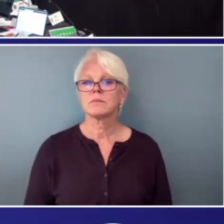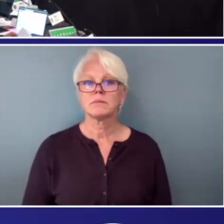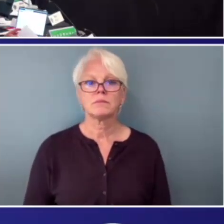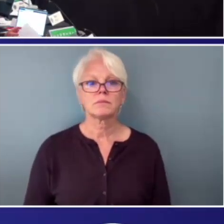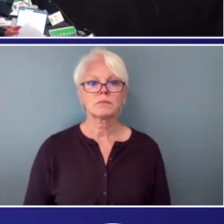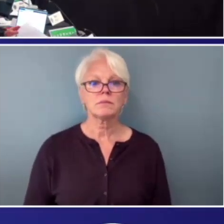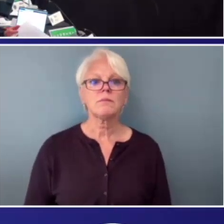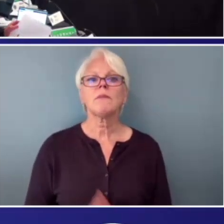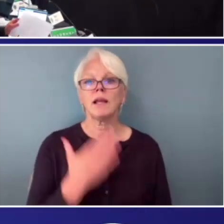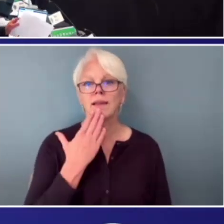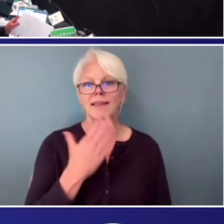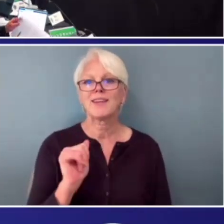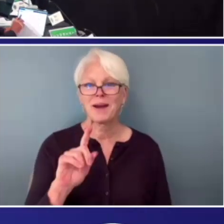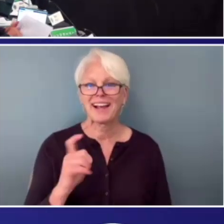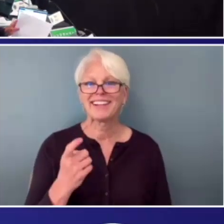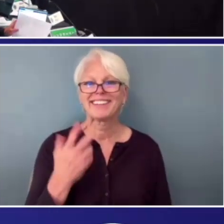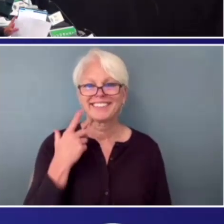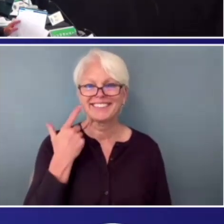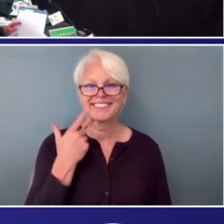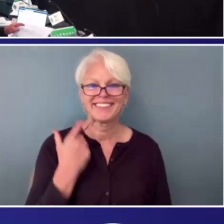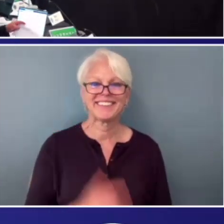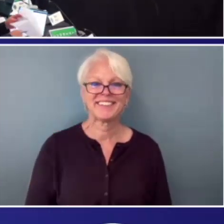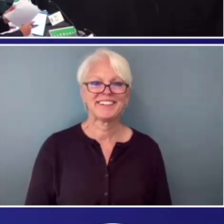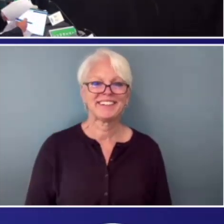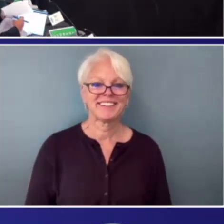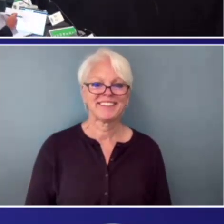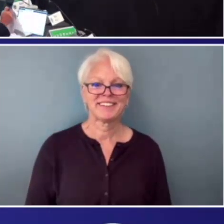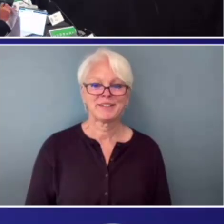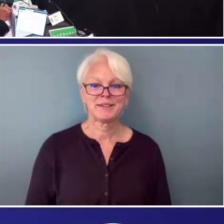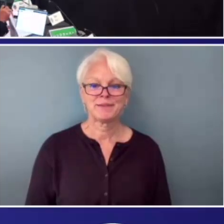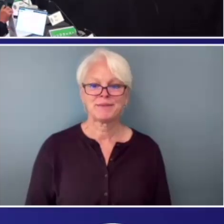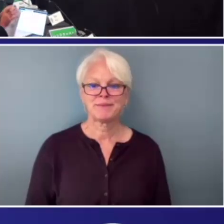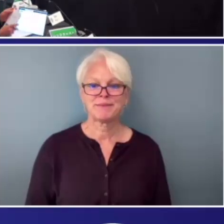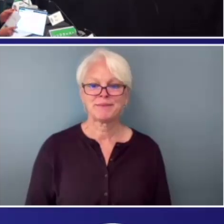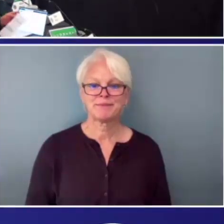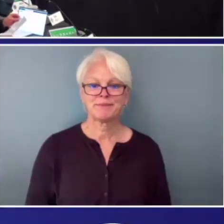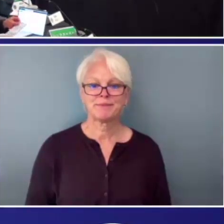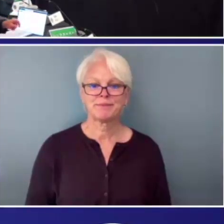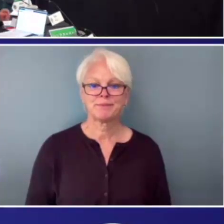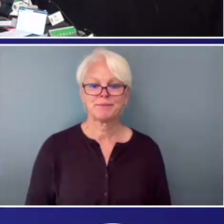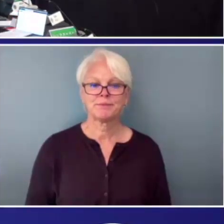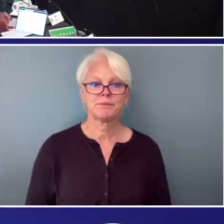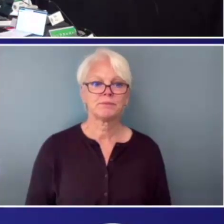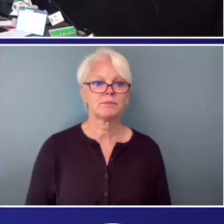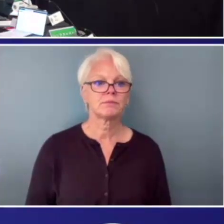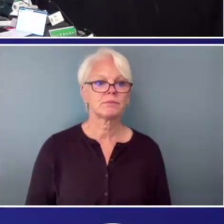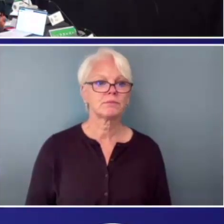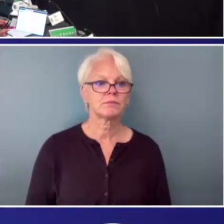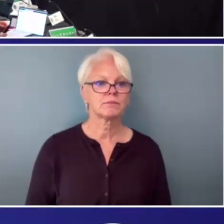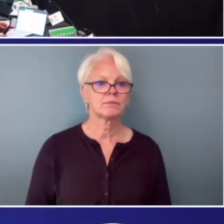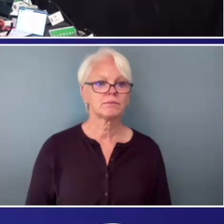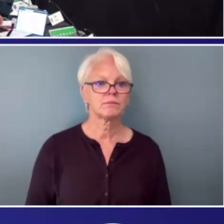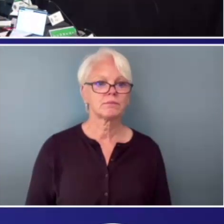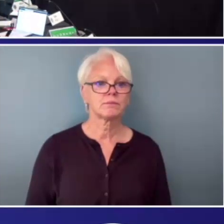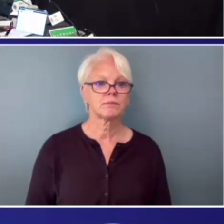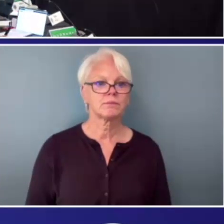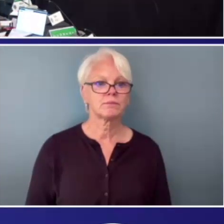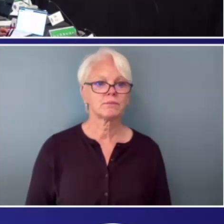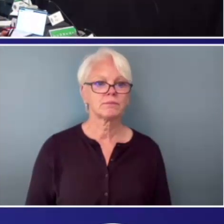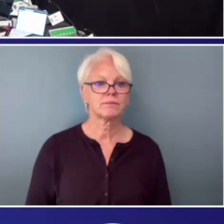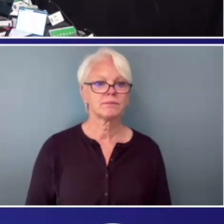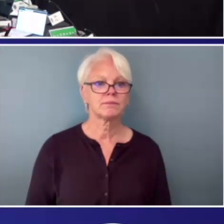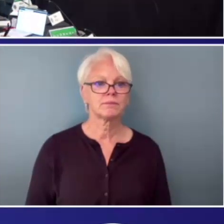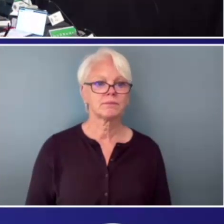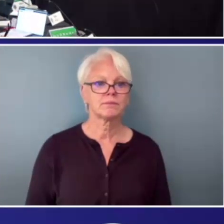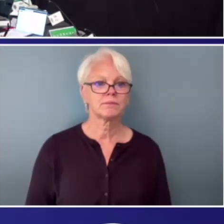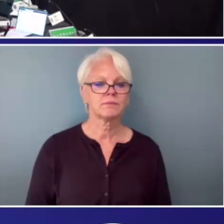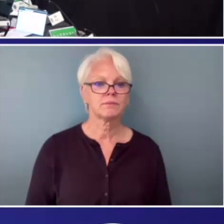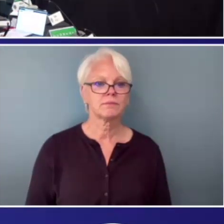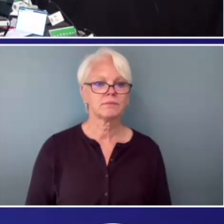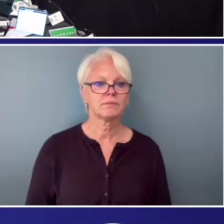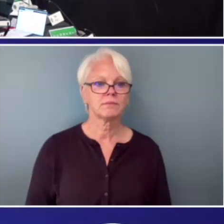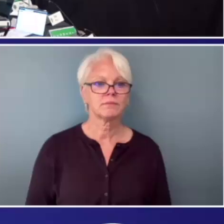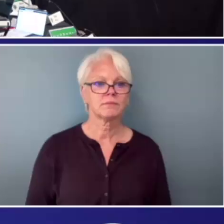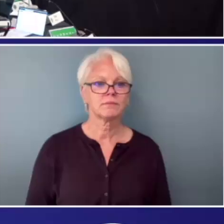Thank you. Alex. I'm